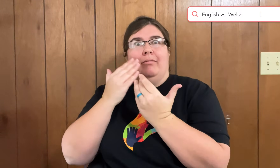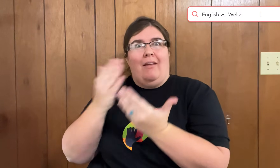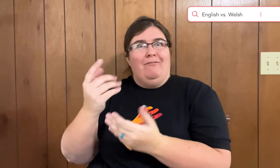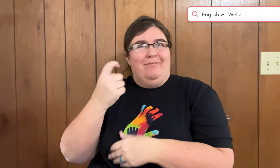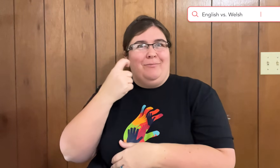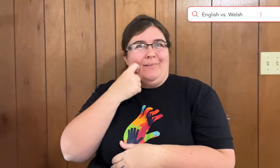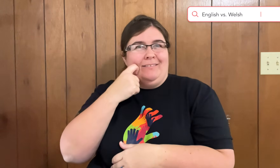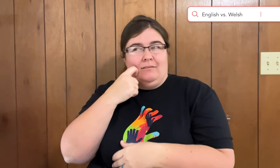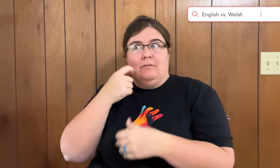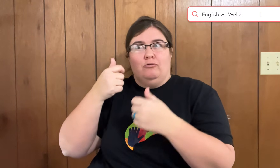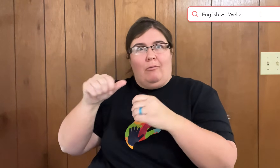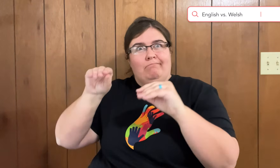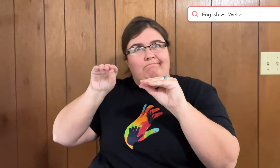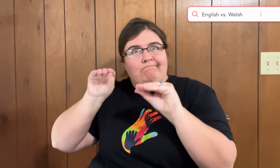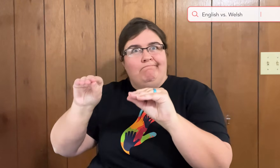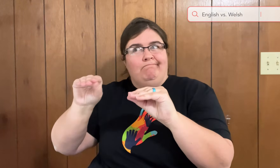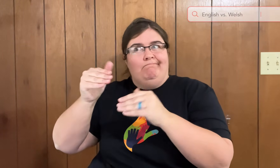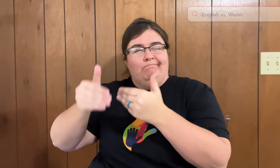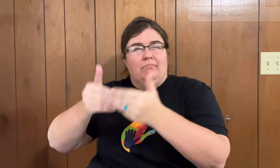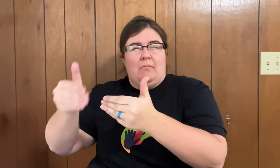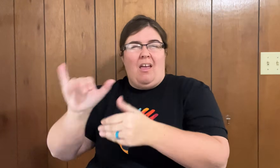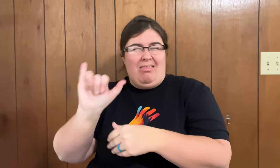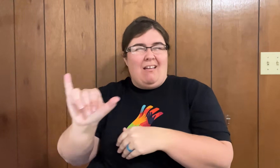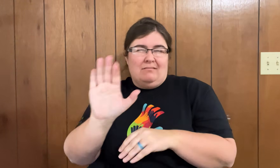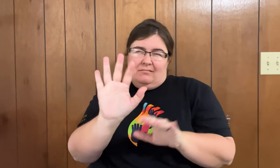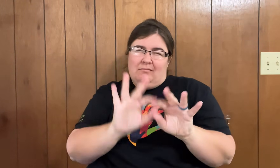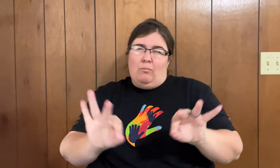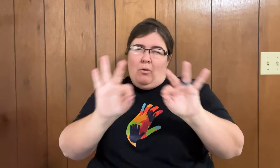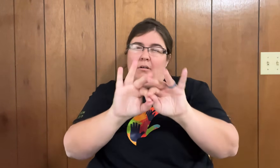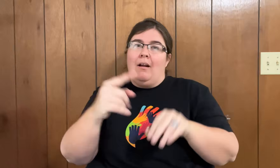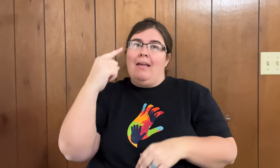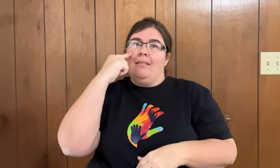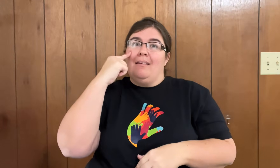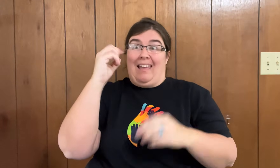But thankfully in recent years, they've tried to teach Welsh in schools again.